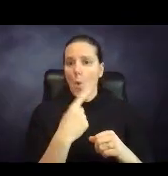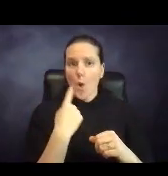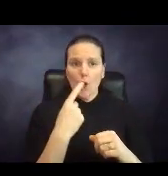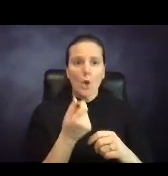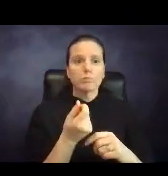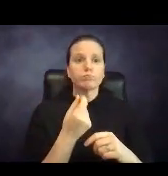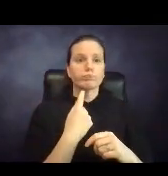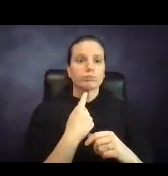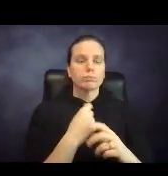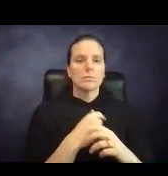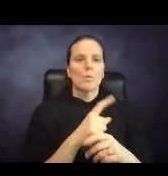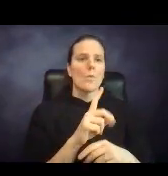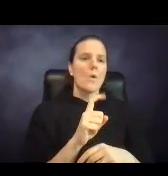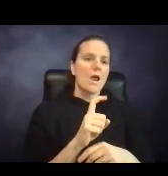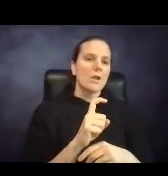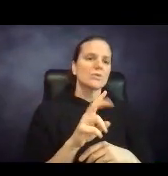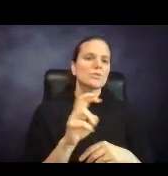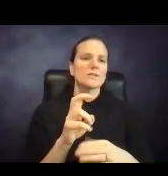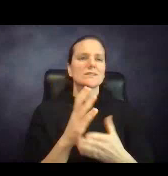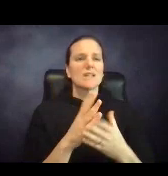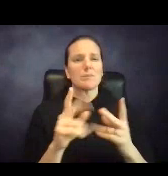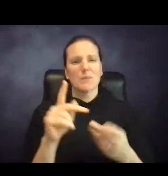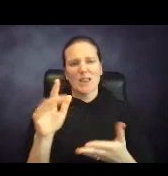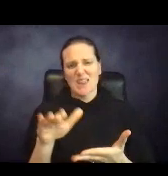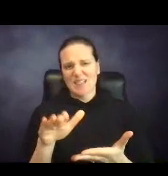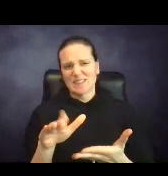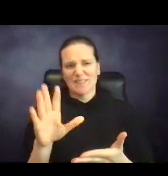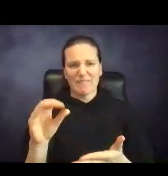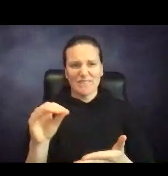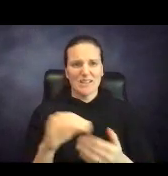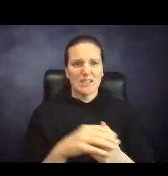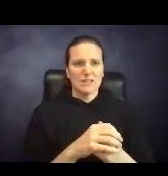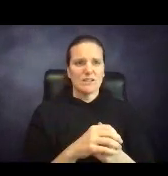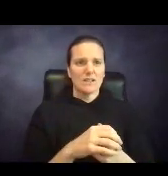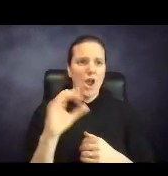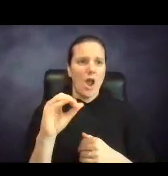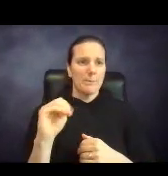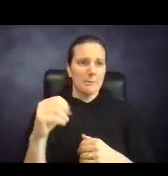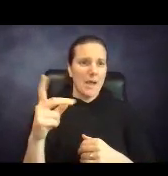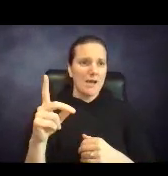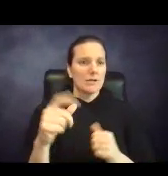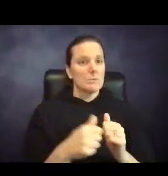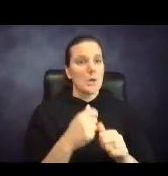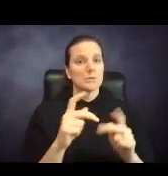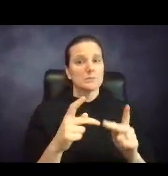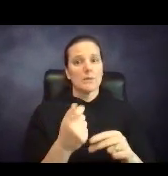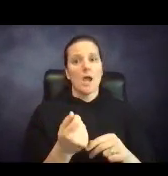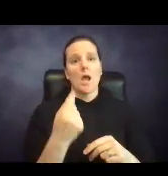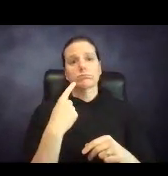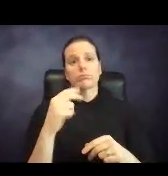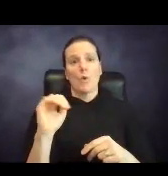Some people who need a little less can use 50. So that's what's nice about compounding. But most women tolerate oral progesterone quite well.